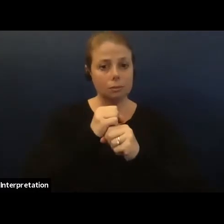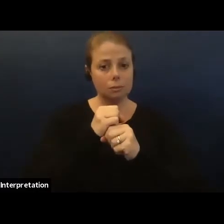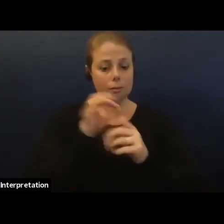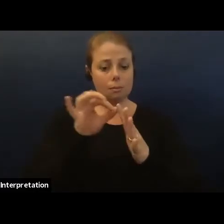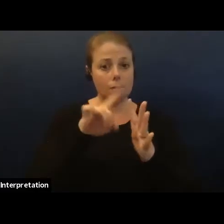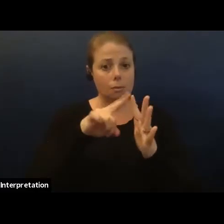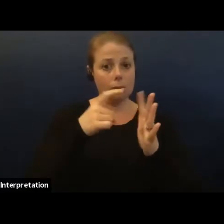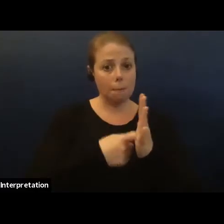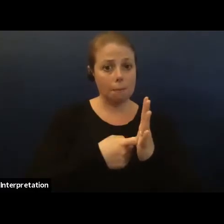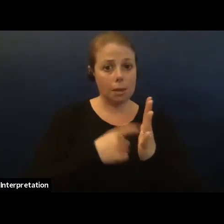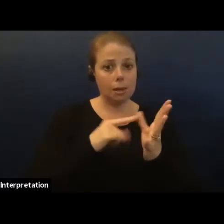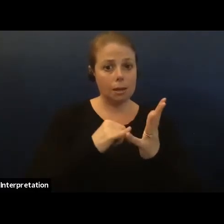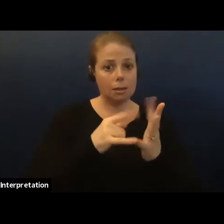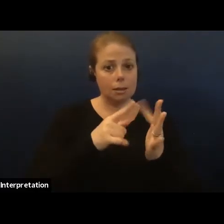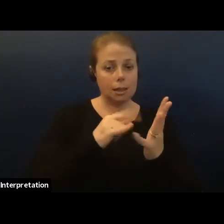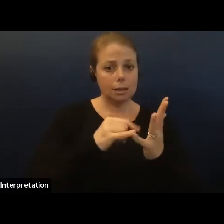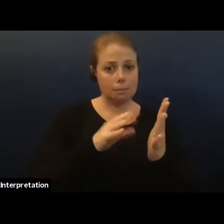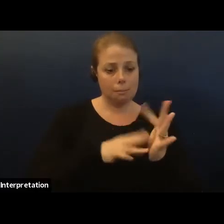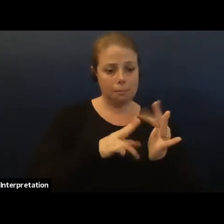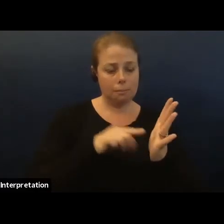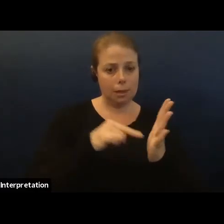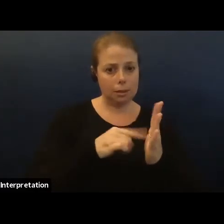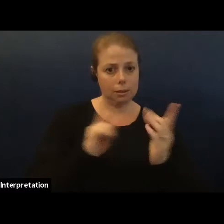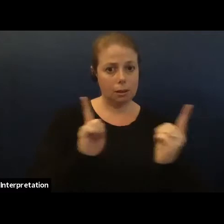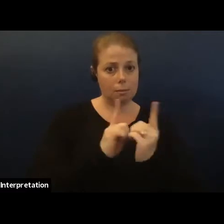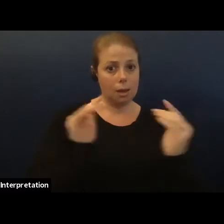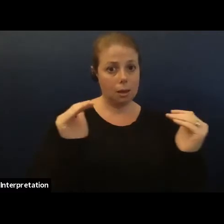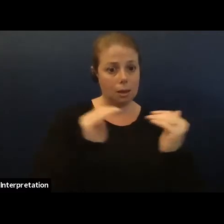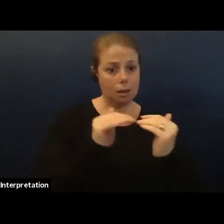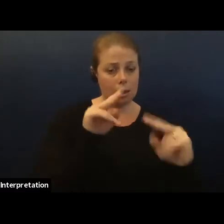assessment and arm's length funding have been guiding principles of how Australia Council